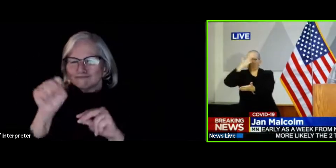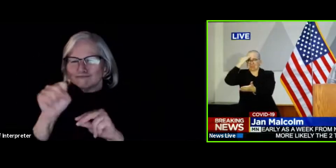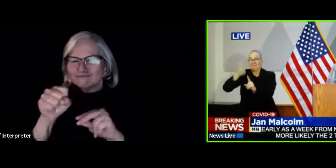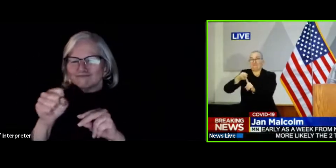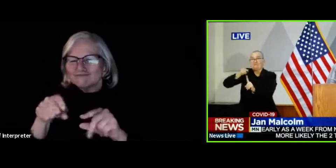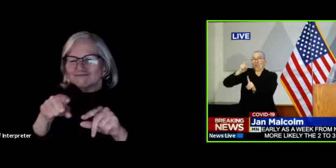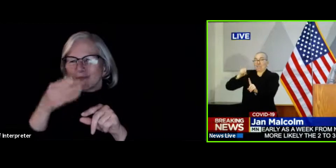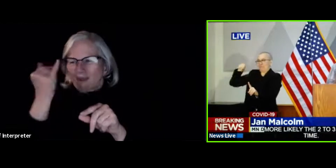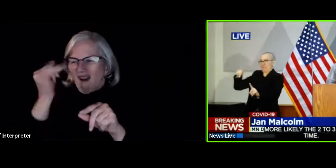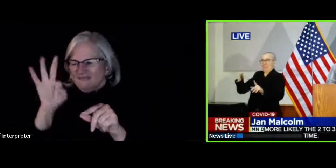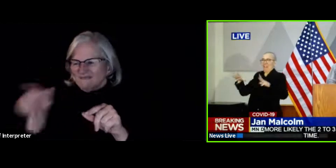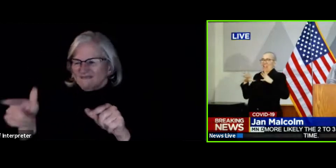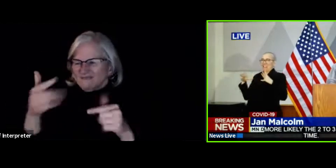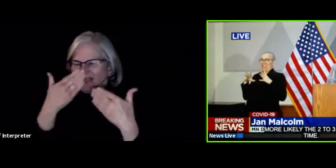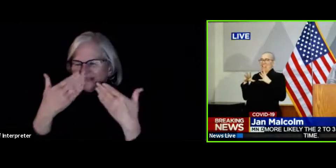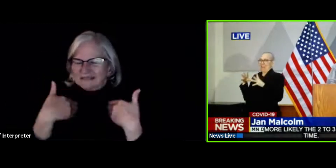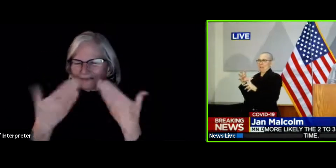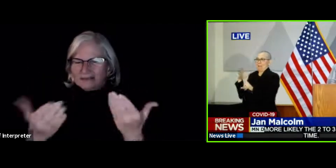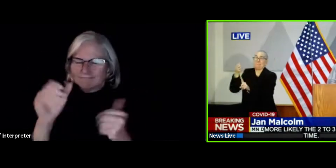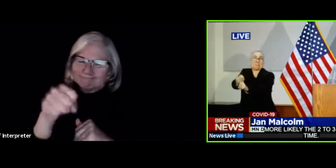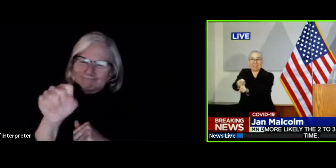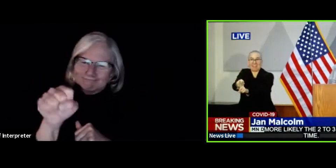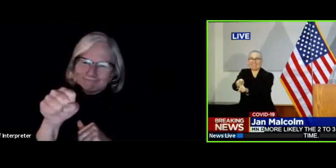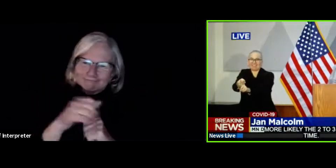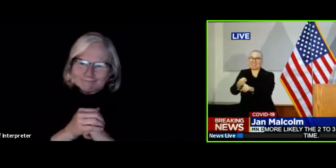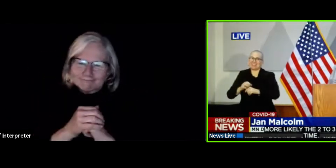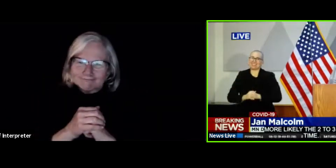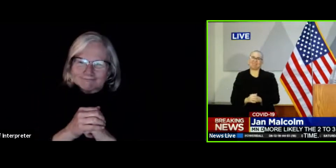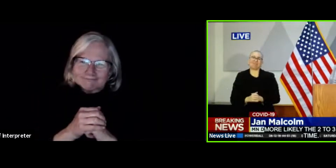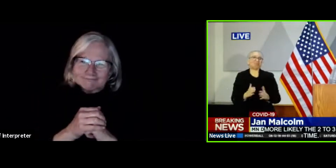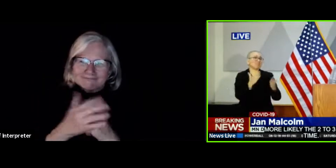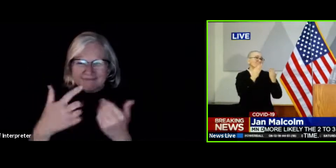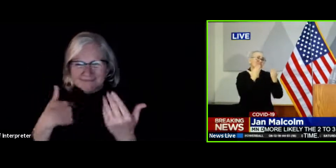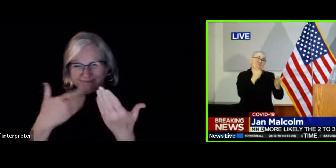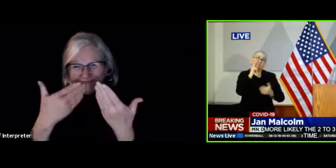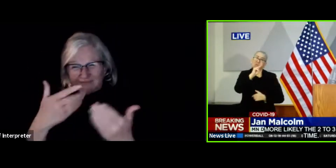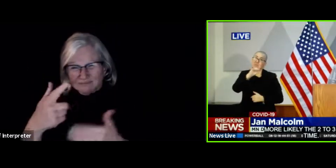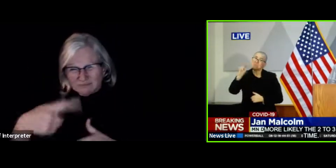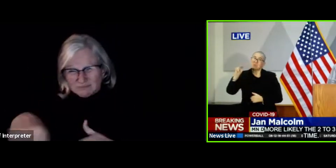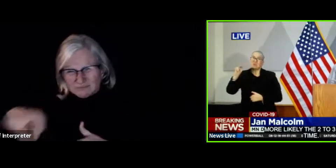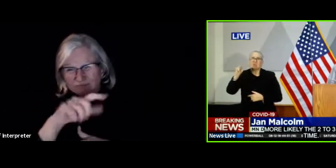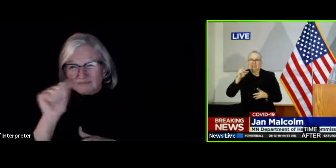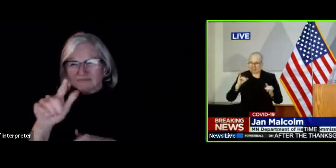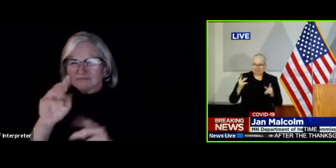ONE THING AND, AGAIN, THANK YOU TO ALL IT IS MINNESOTANS WHO MADE ADJUSTMENTS TO THEIR PLANS, THAT WAS